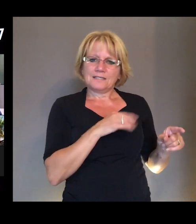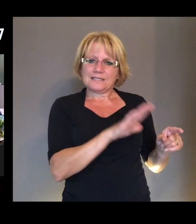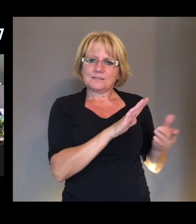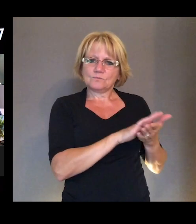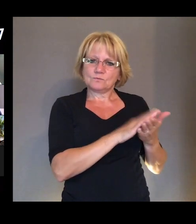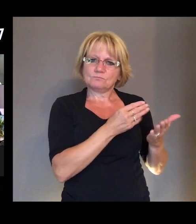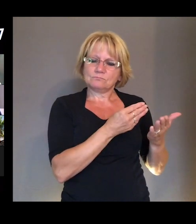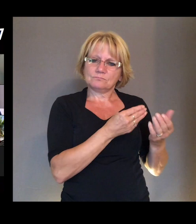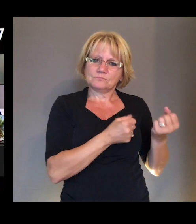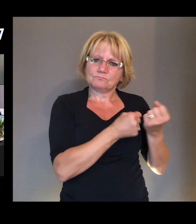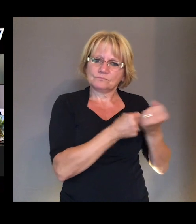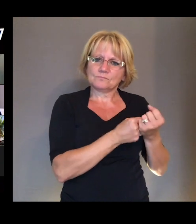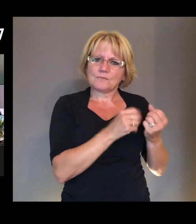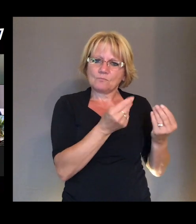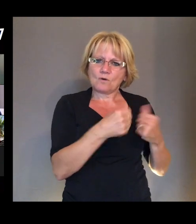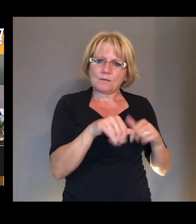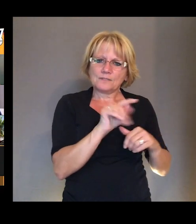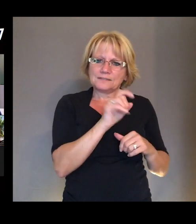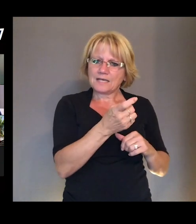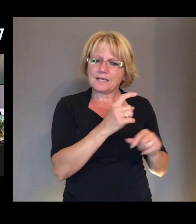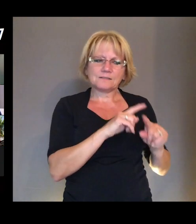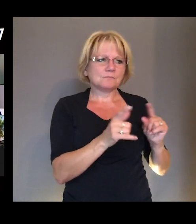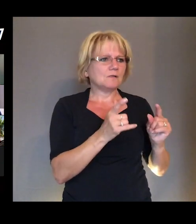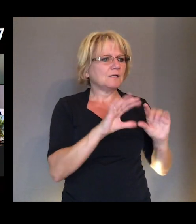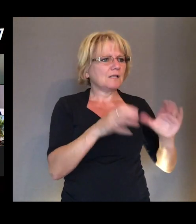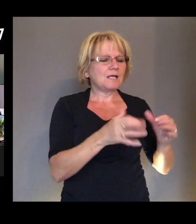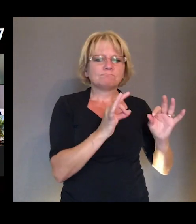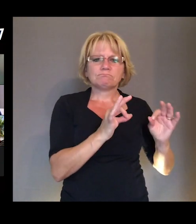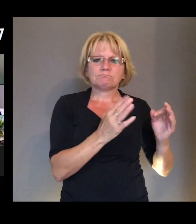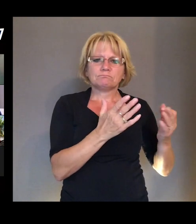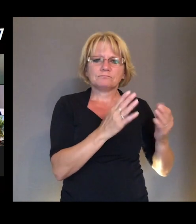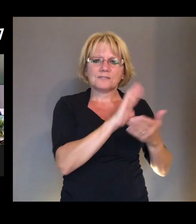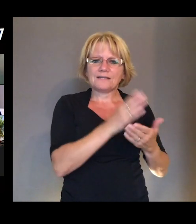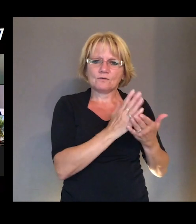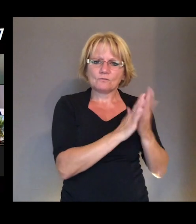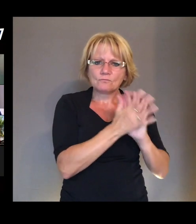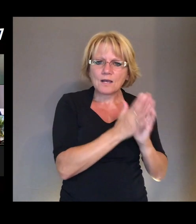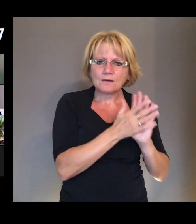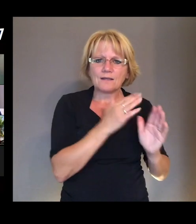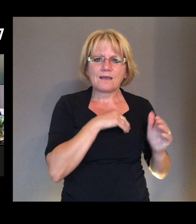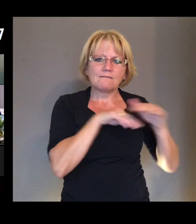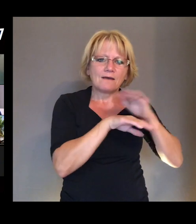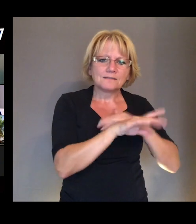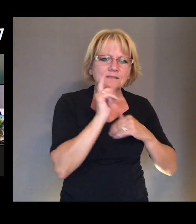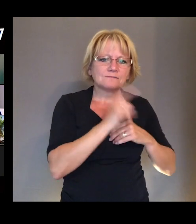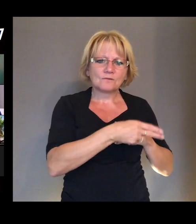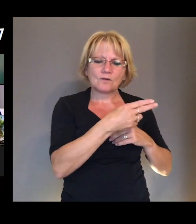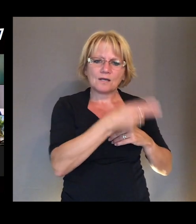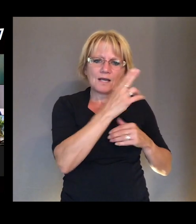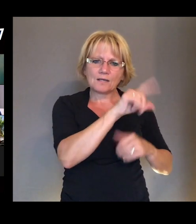So his school is very well funded. His classrooms are never crowded. His teachers are very well paid and he has access to high quality tutors